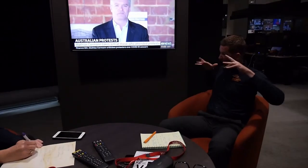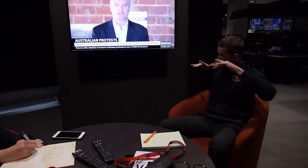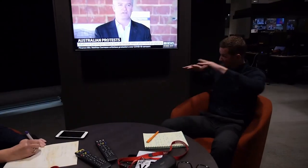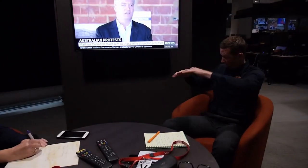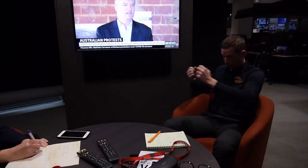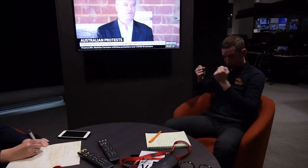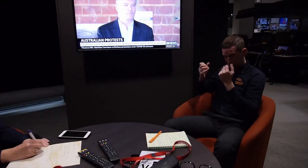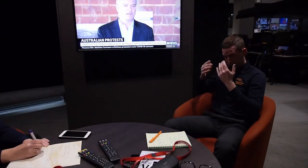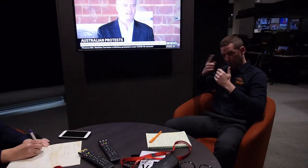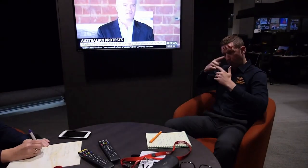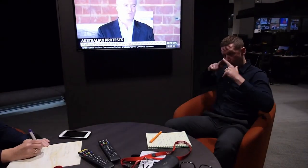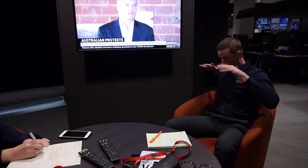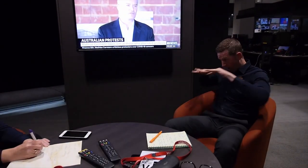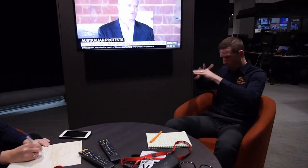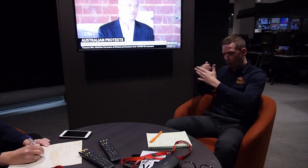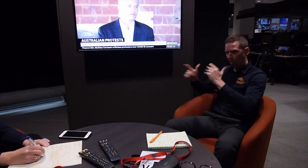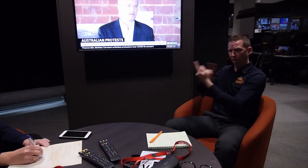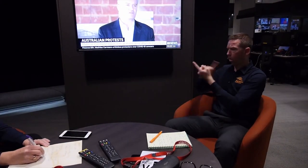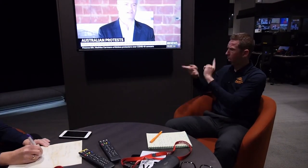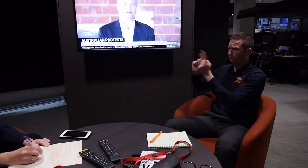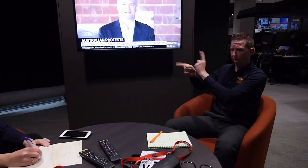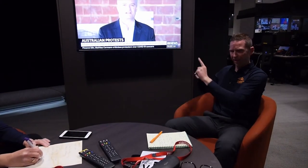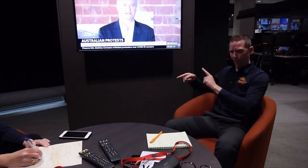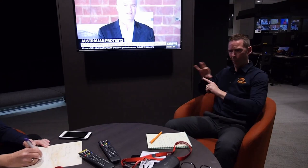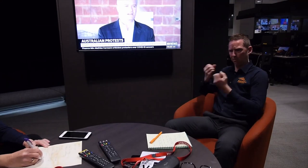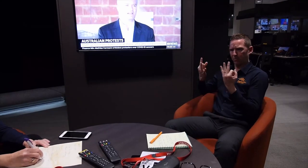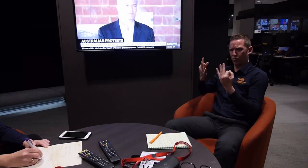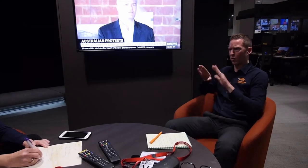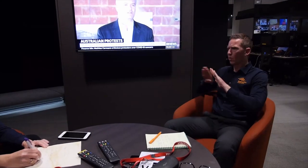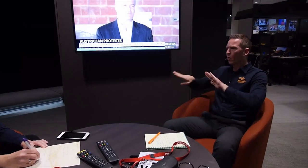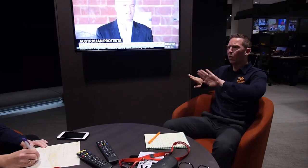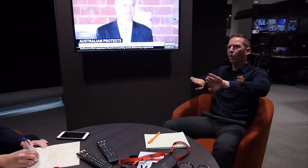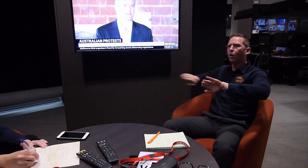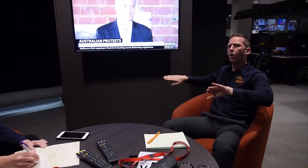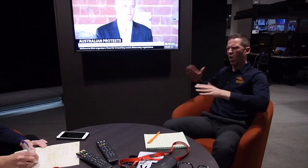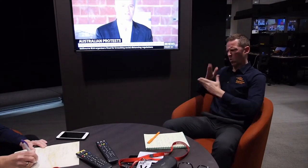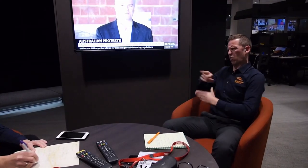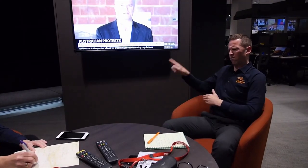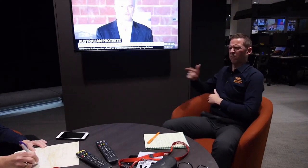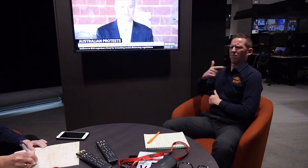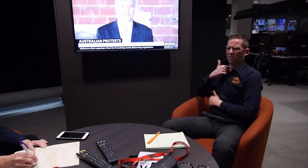The mass crowds of people attending the protest means that people won’t be able to socially distance themselves.